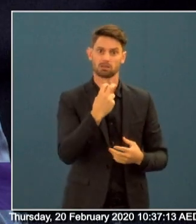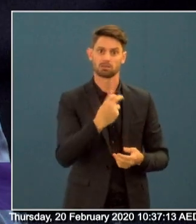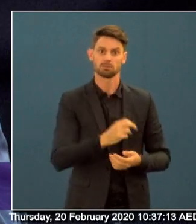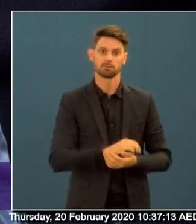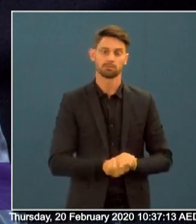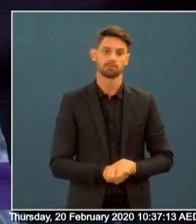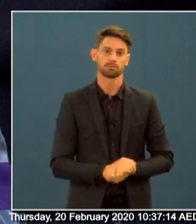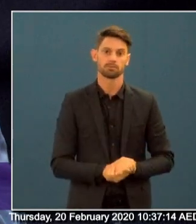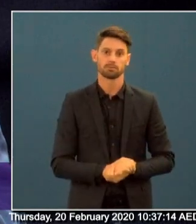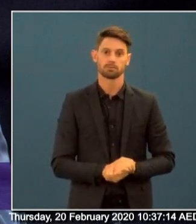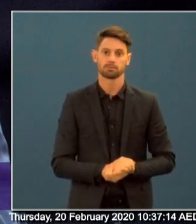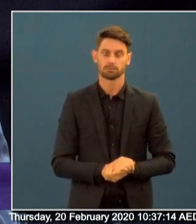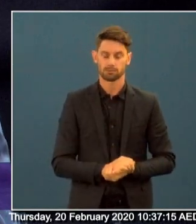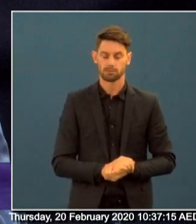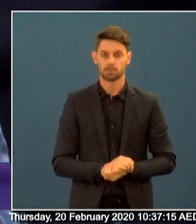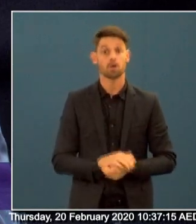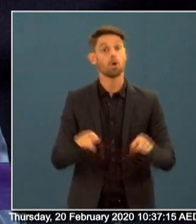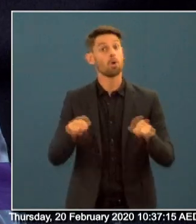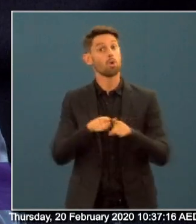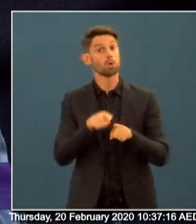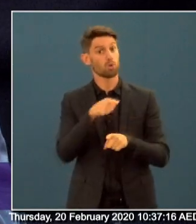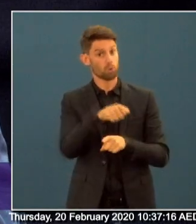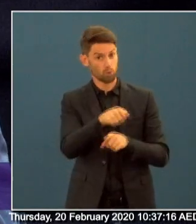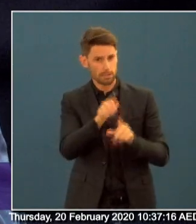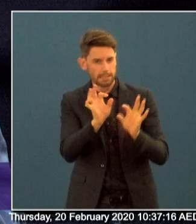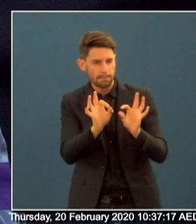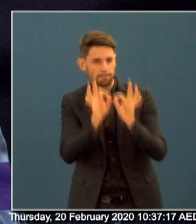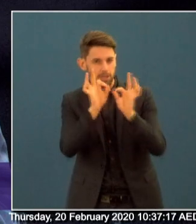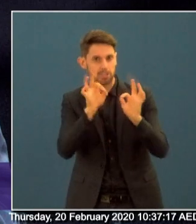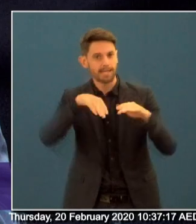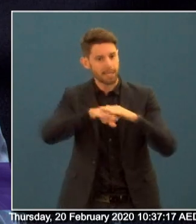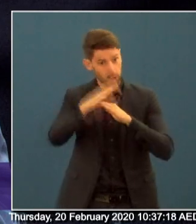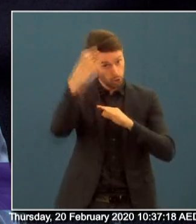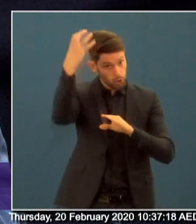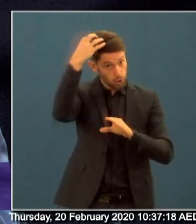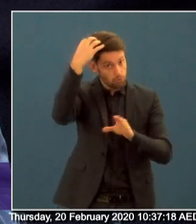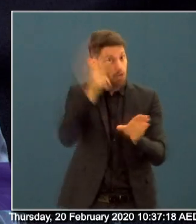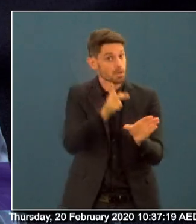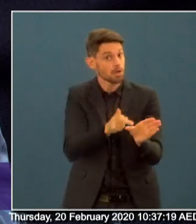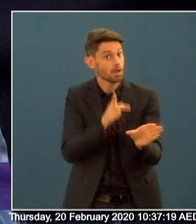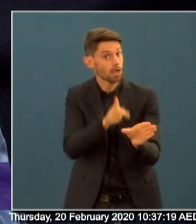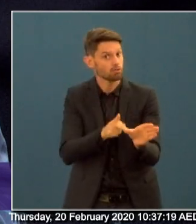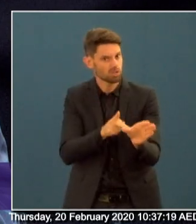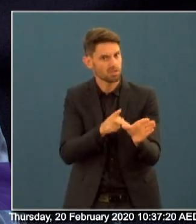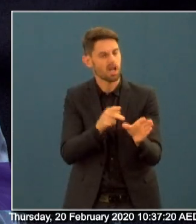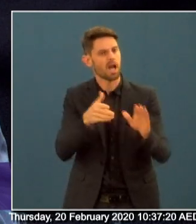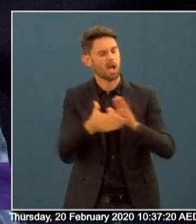Right. And you've also been a staff specialist in neuropsychiatry in the Neuropsychiatric Institute at the Prince of Wales Hospital,